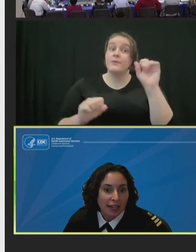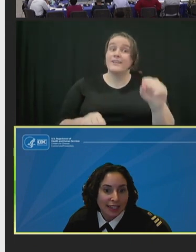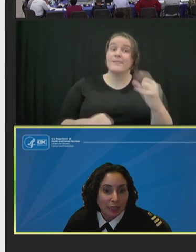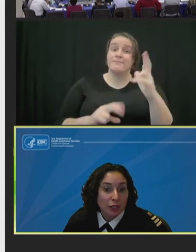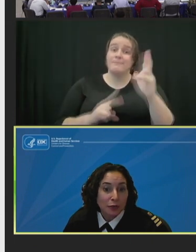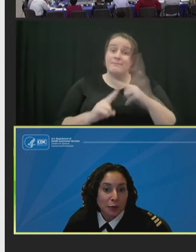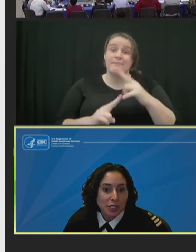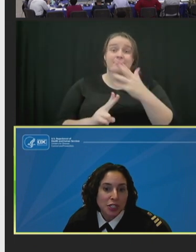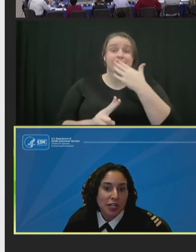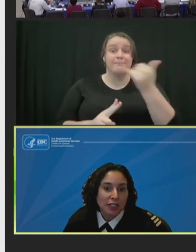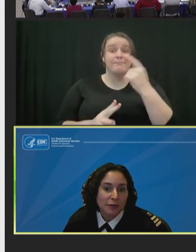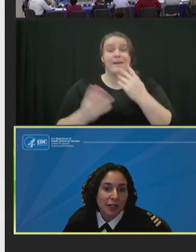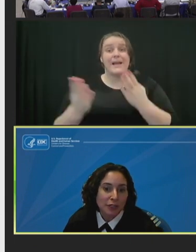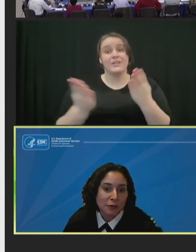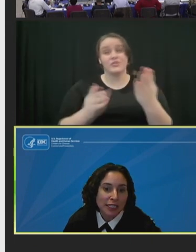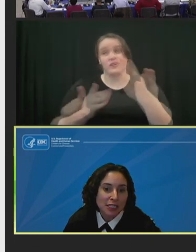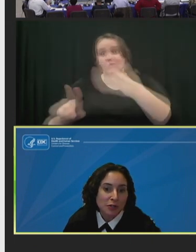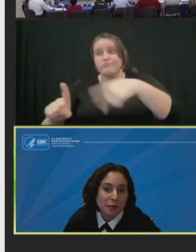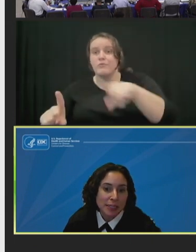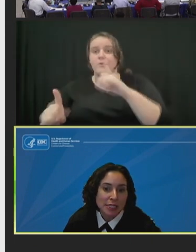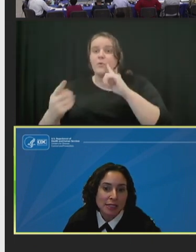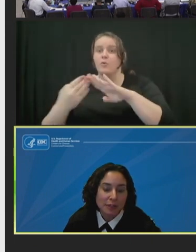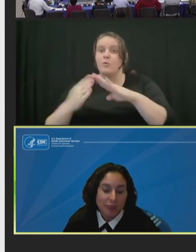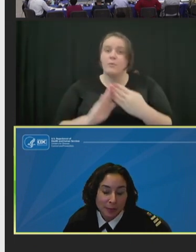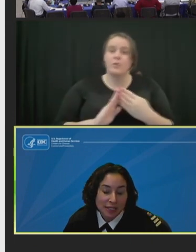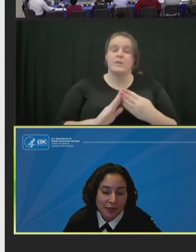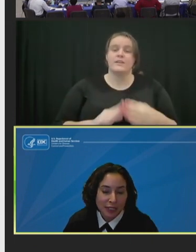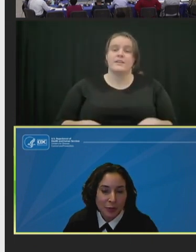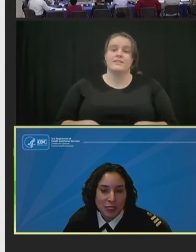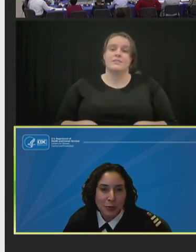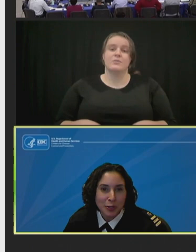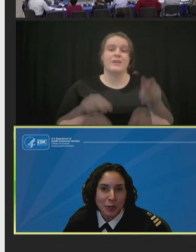Again, we look forward to sharing the final findings from this evaluation with you all